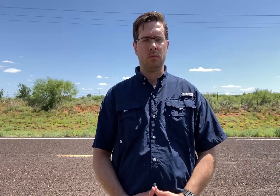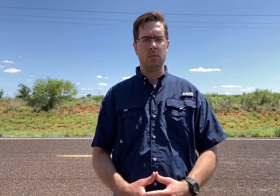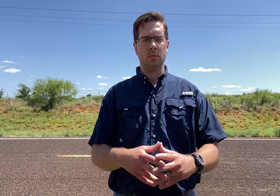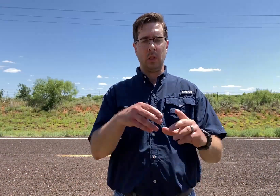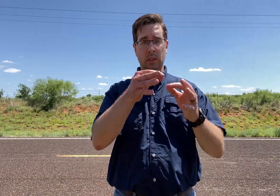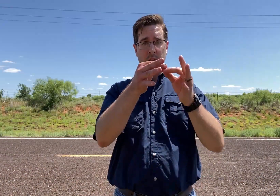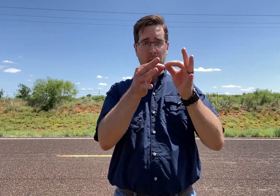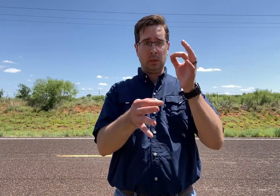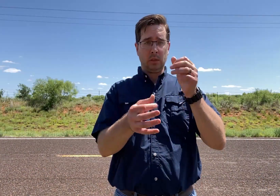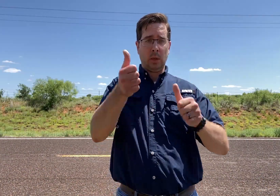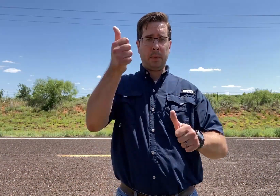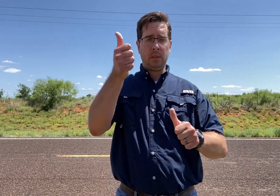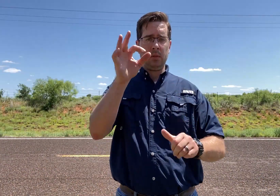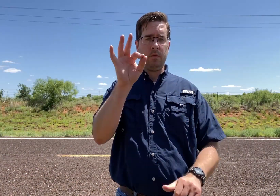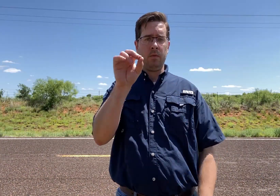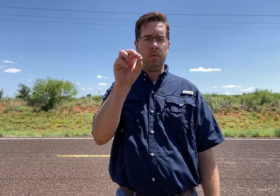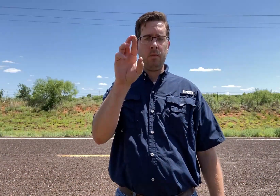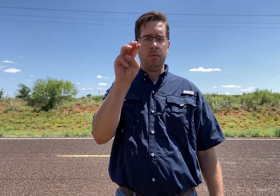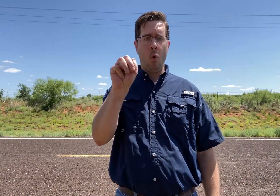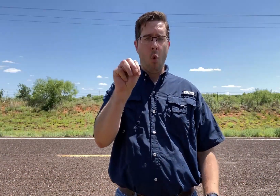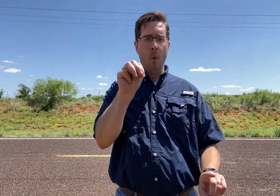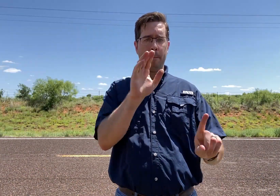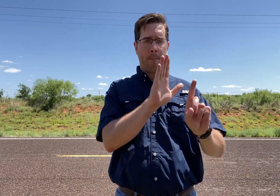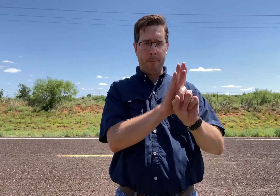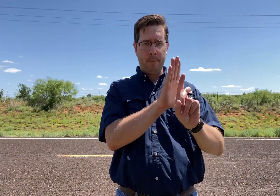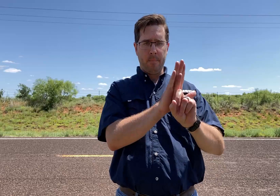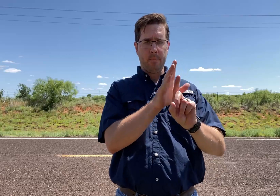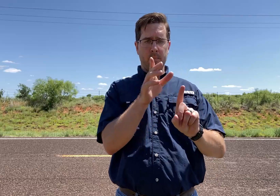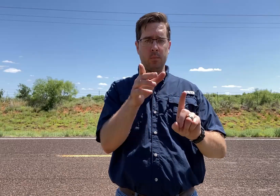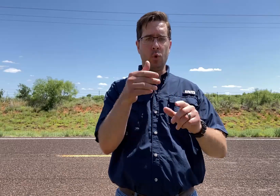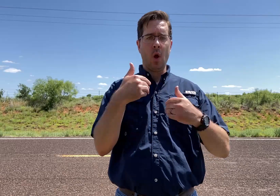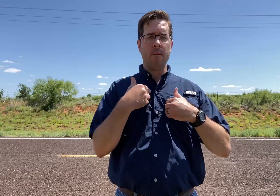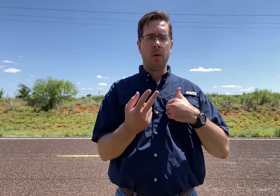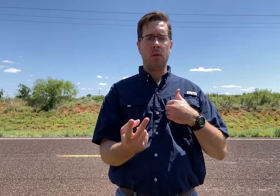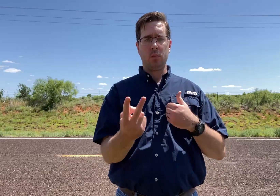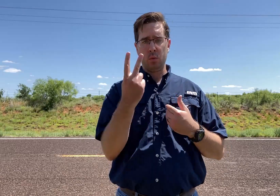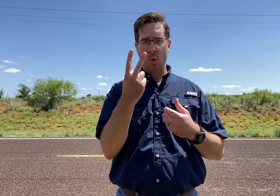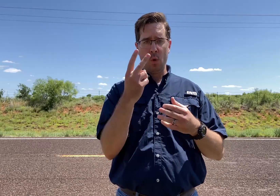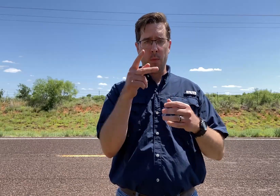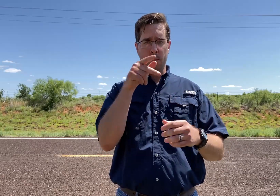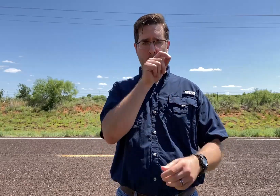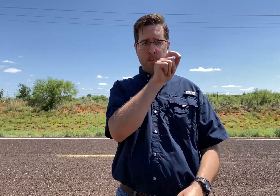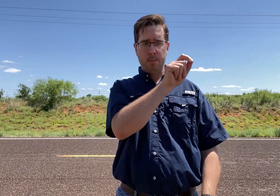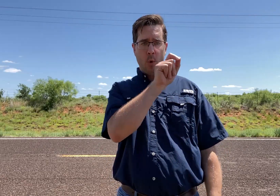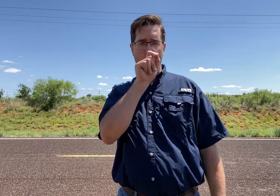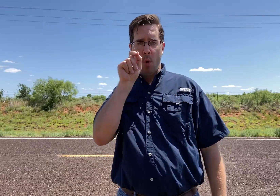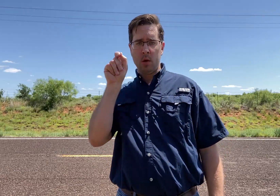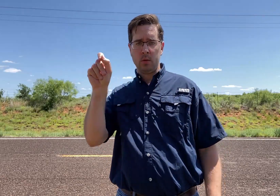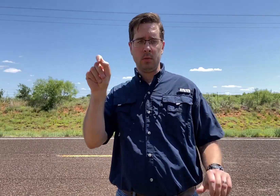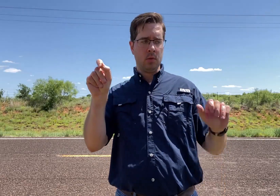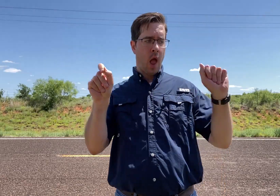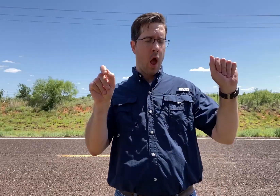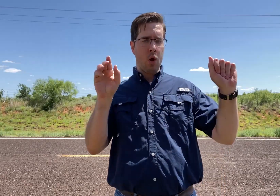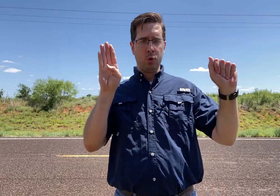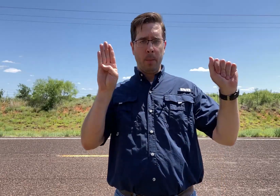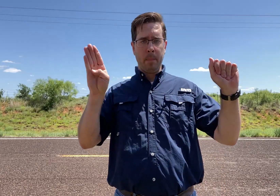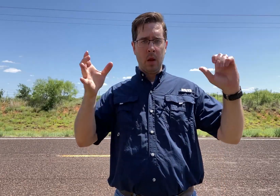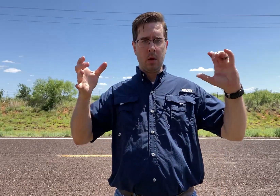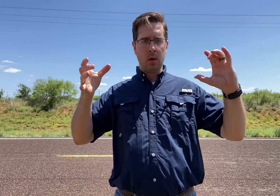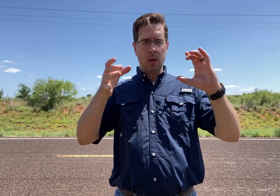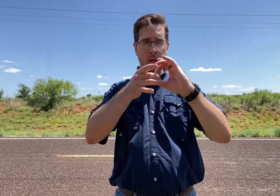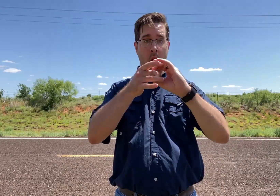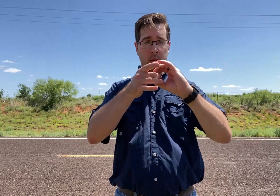In its simplest form, you have two points to connect from point A to point B